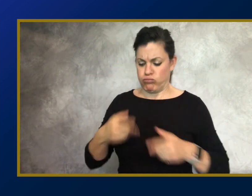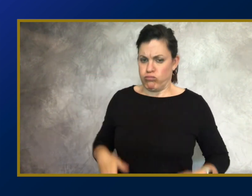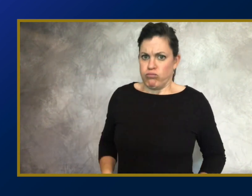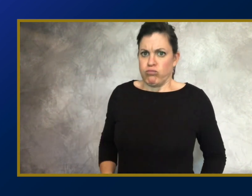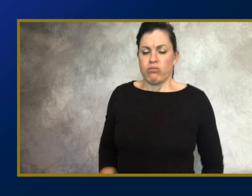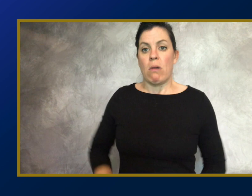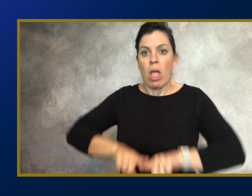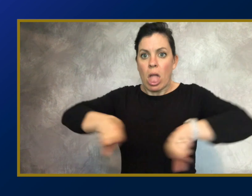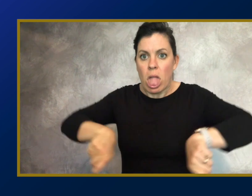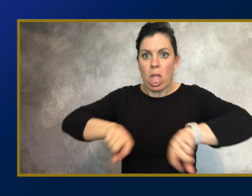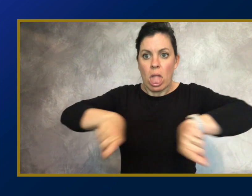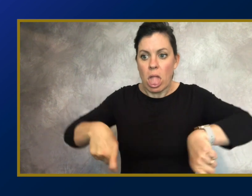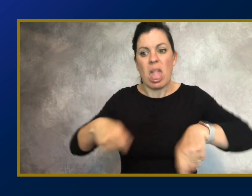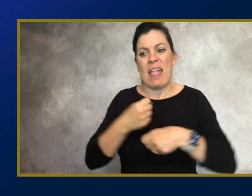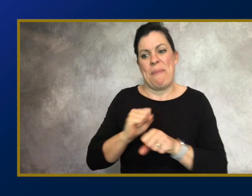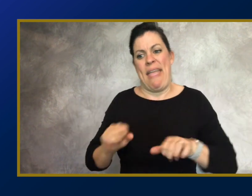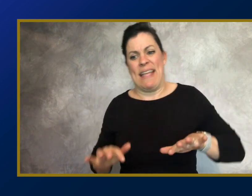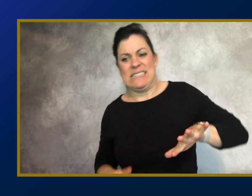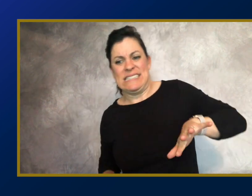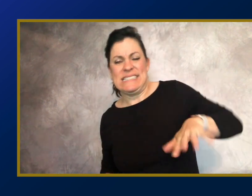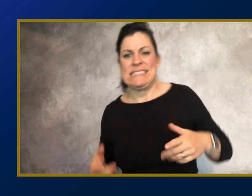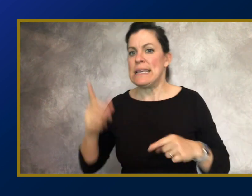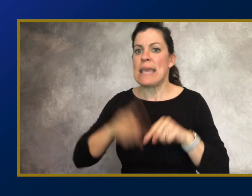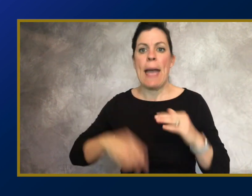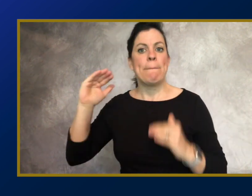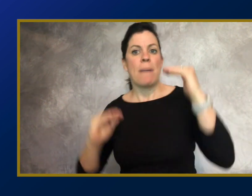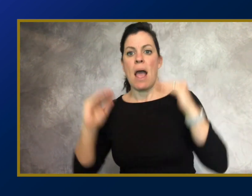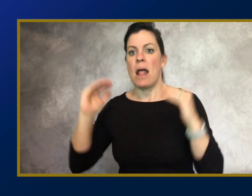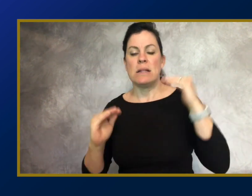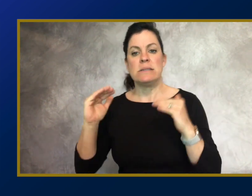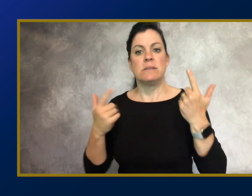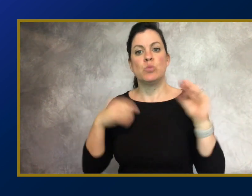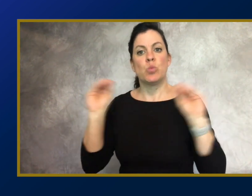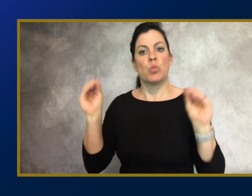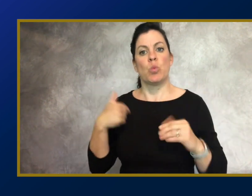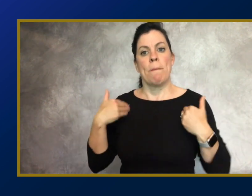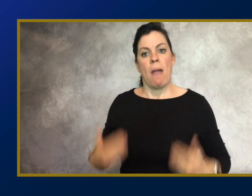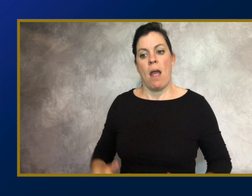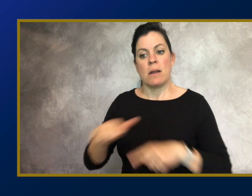can't practice those balance reactions which help build strength. Lastly, in our children